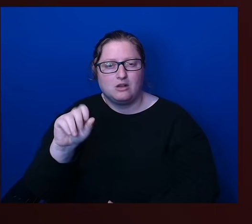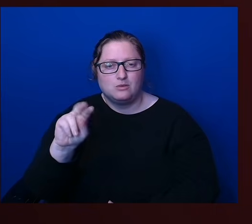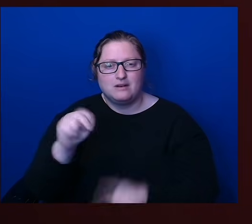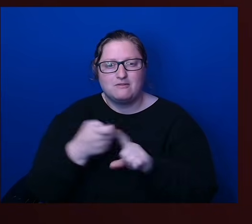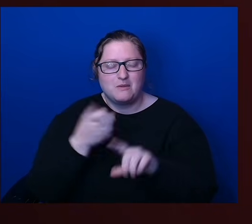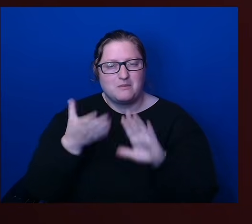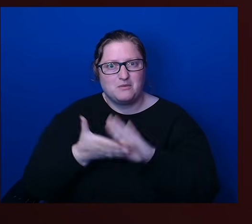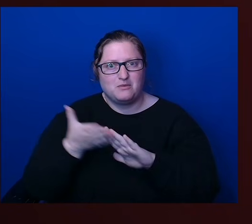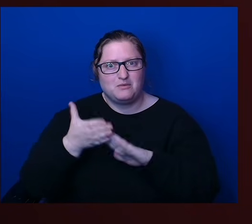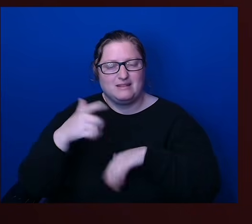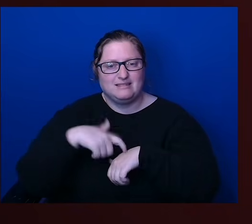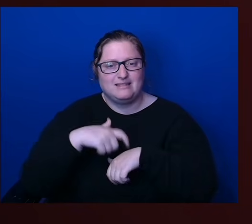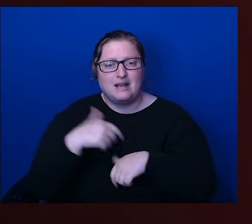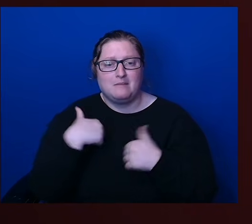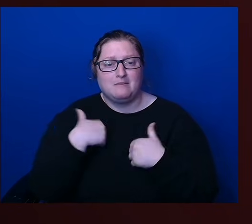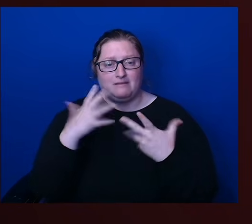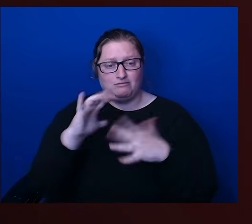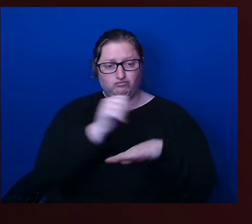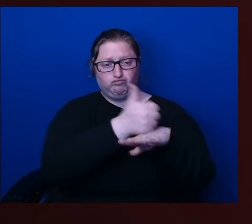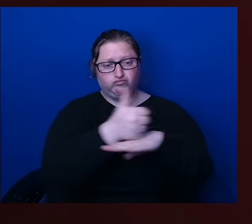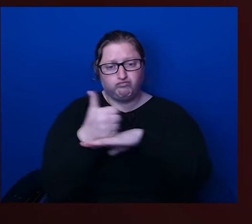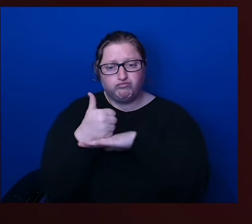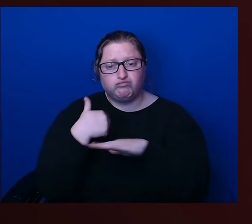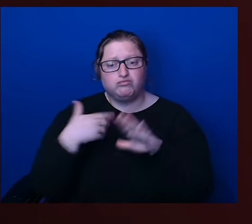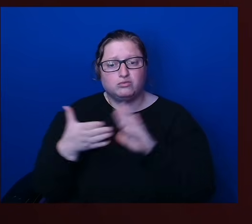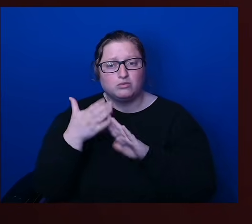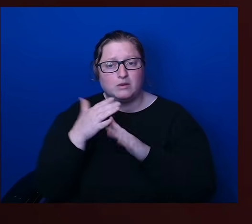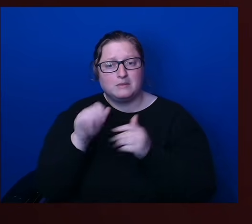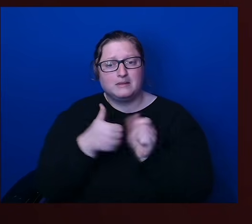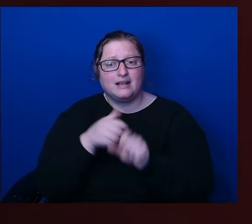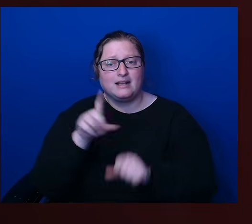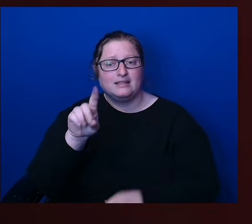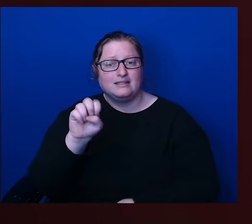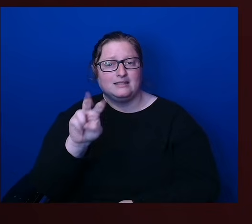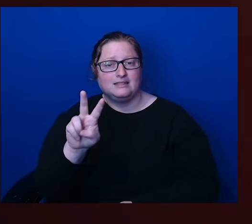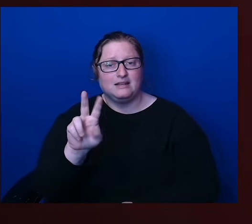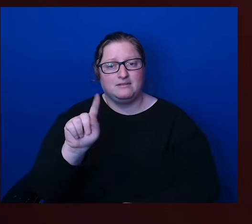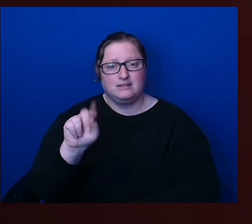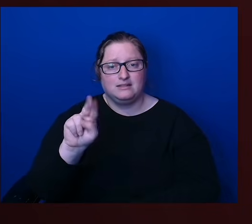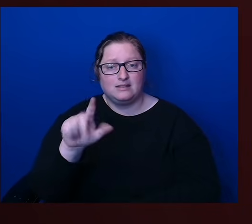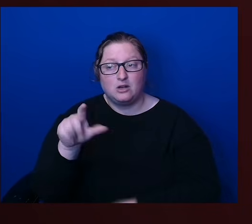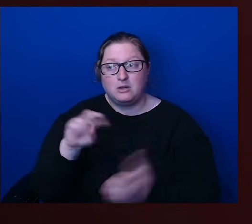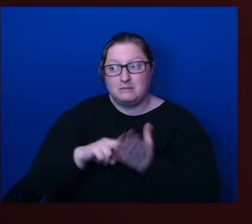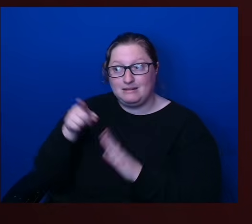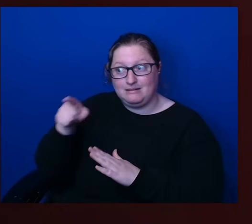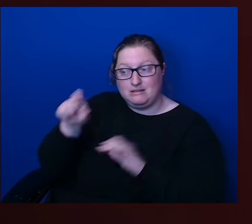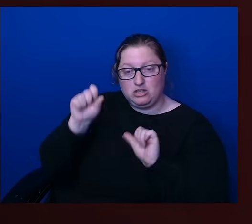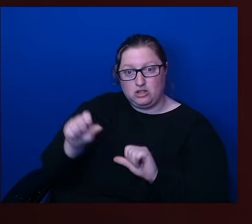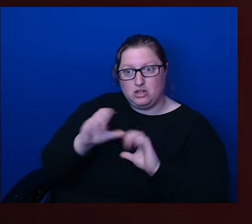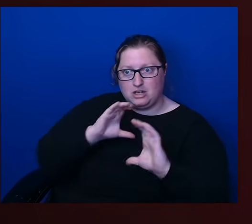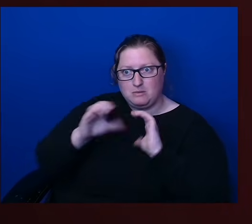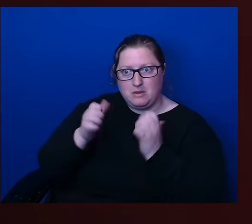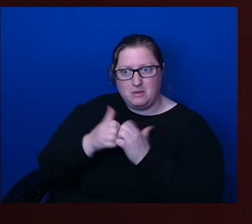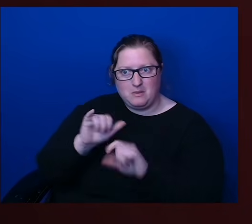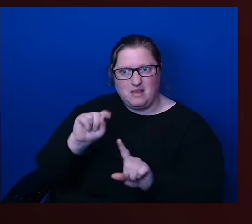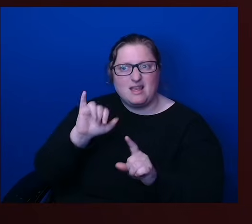as a -- I was running it behind a Dev tunnel. So, he could actually talk to it. Now, that got weird, trust me, but when I was trying it